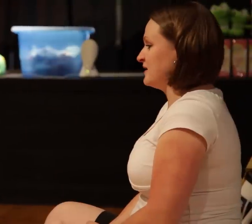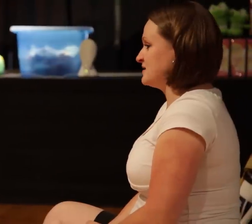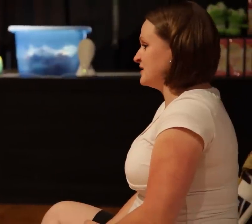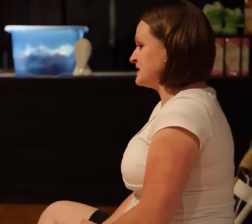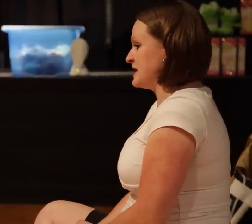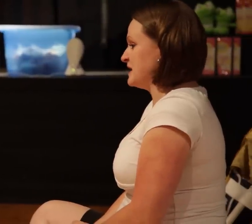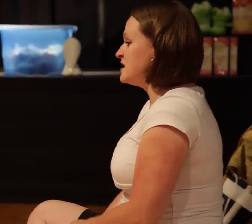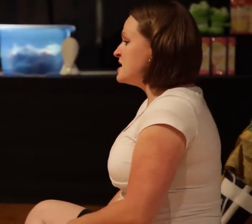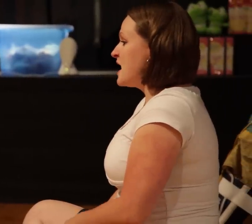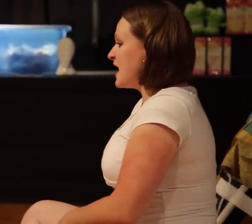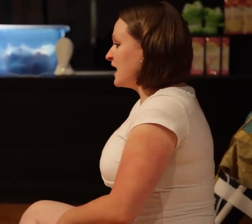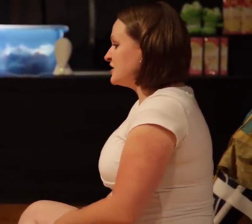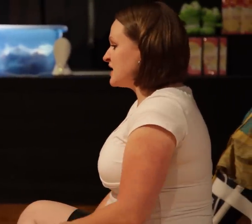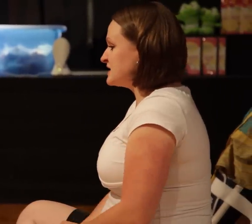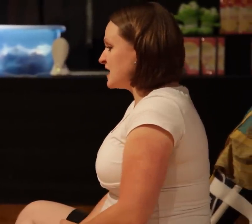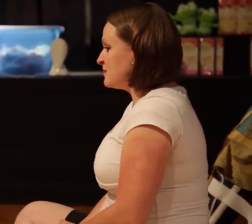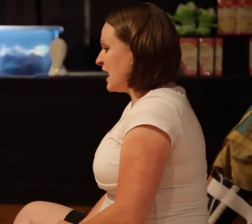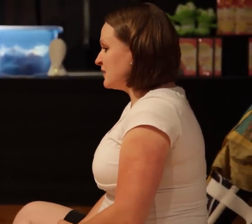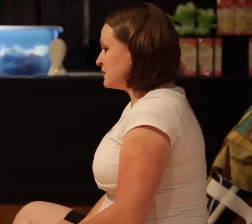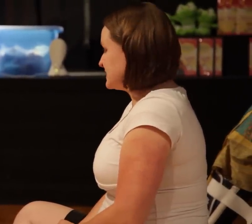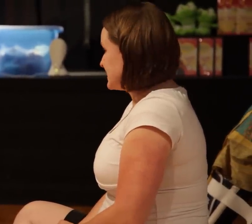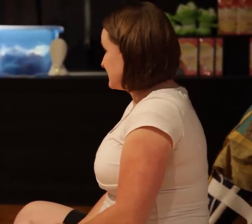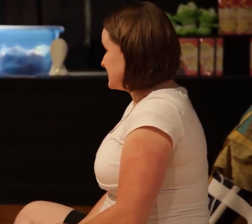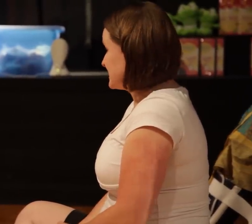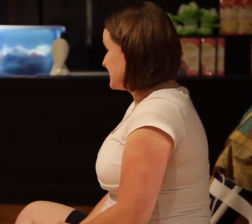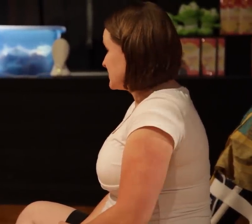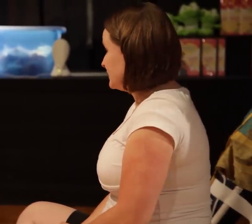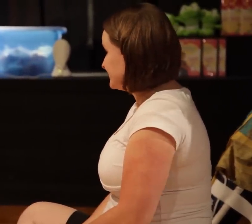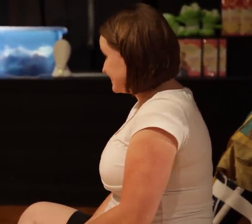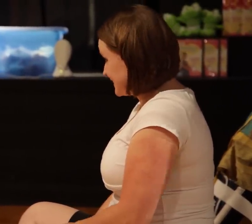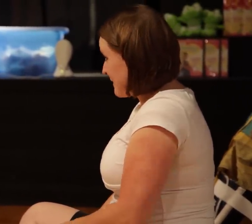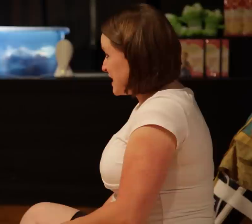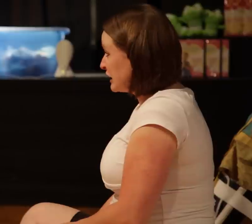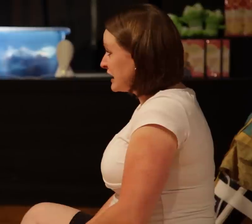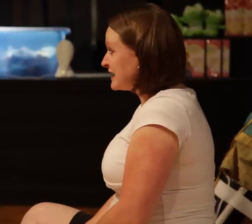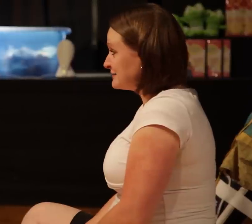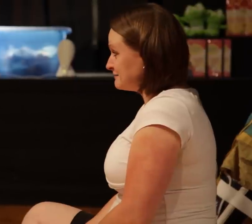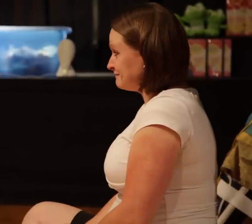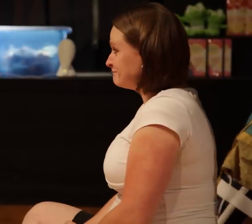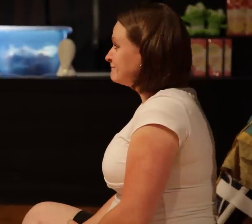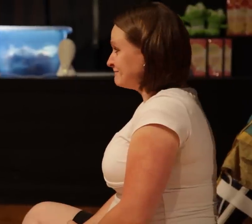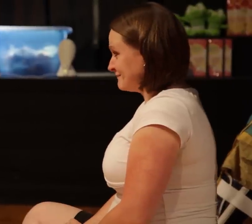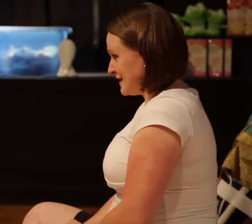and started signing, and Shad signed back when he was six months old. Wow. What did he sign? MILK.